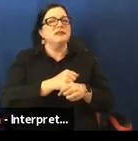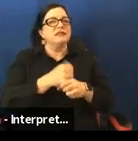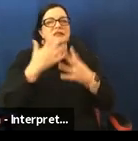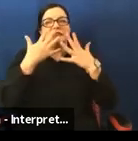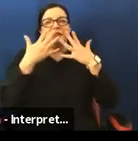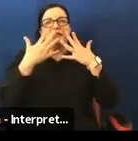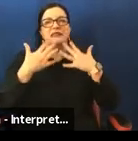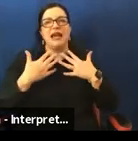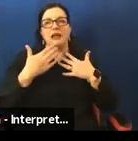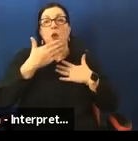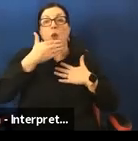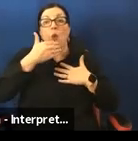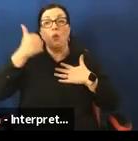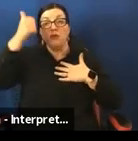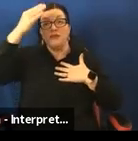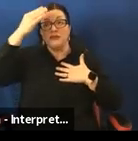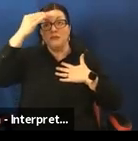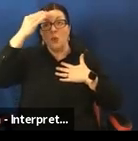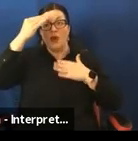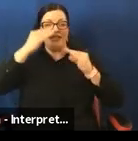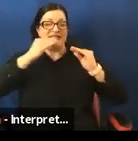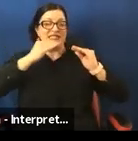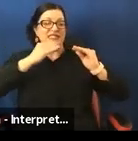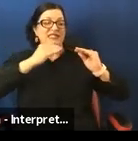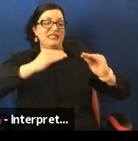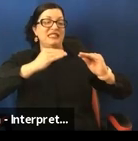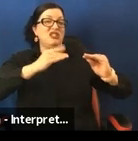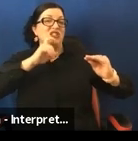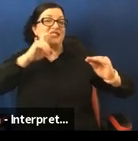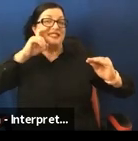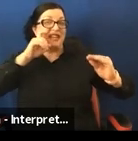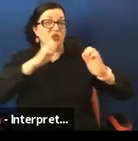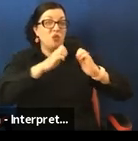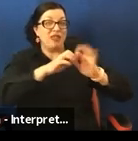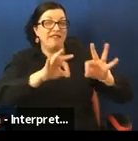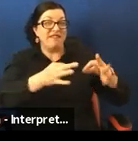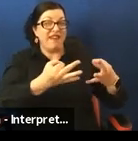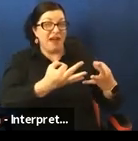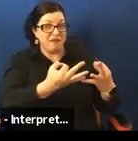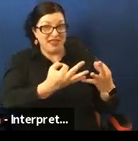Jason Williams: Sex with the with the sister. So we didn't remove them for that. But it came out after the fact.